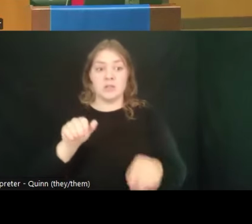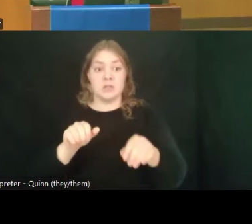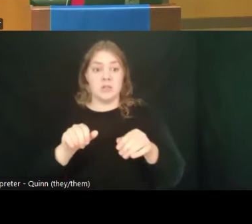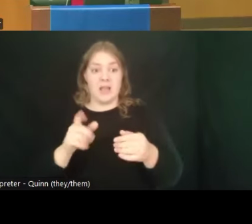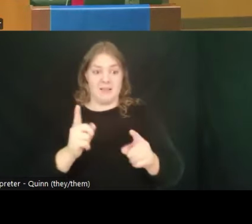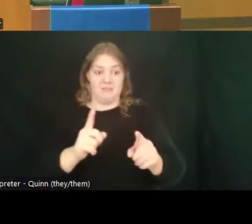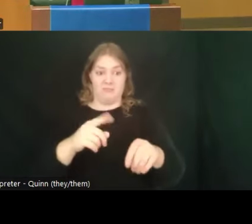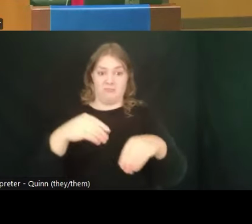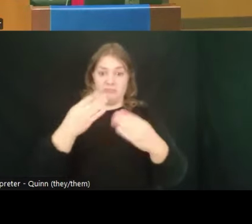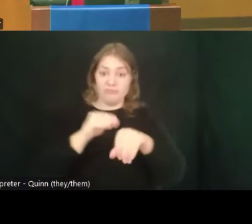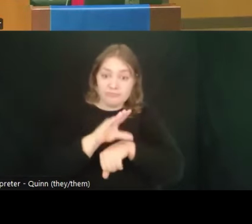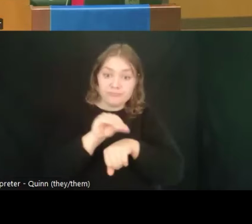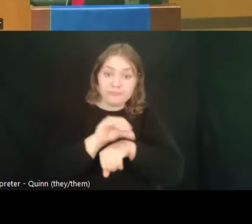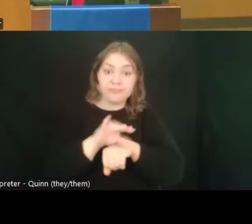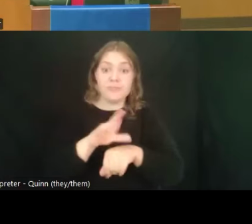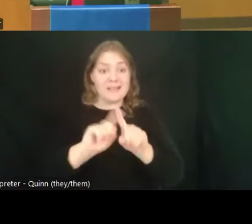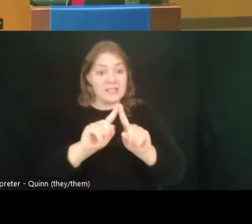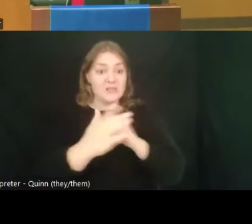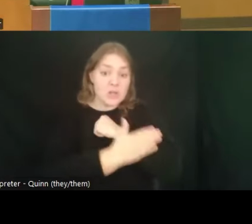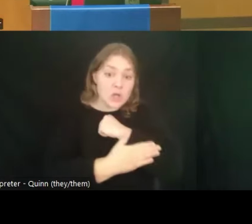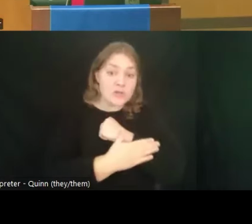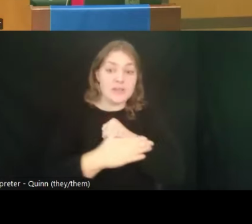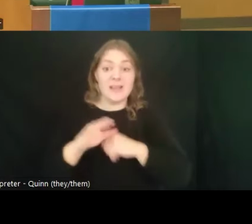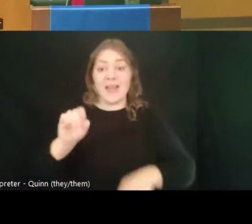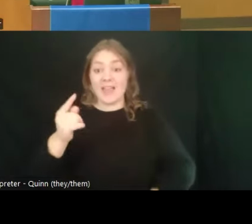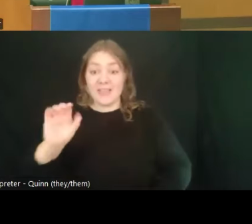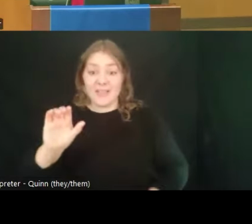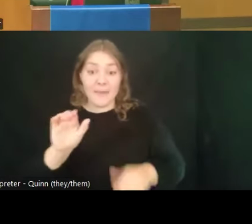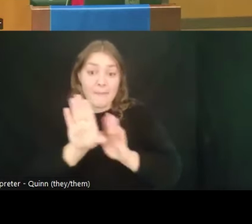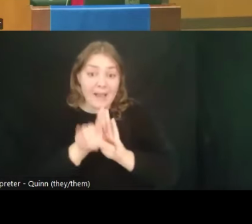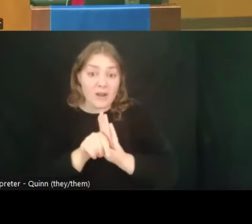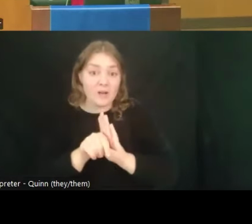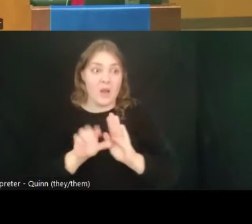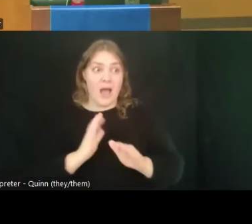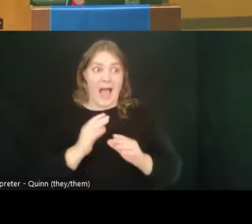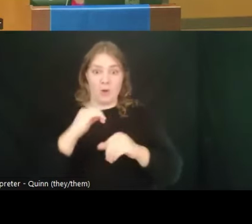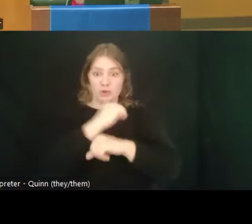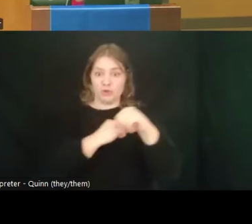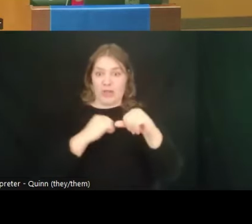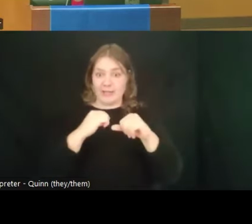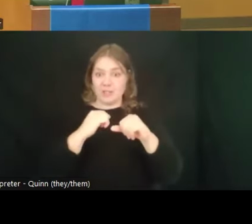countries or ethnic backgrounds our strategies As Americans don't work for every background and so